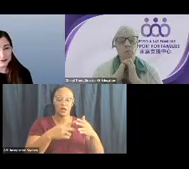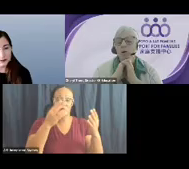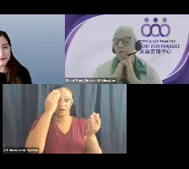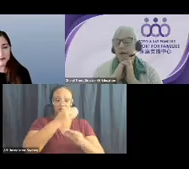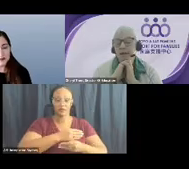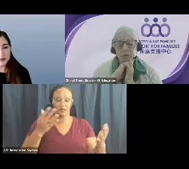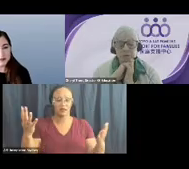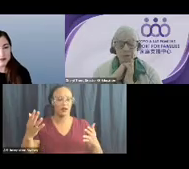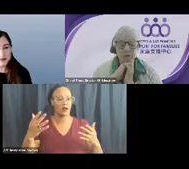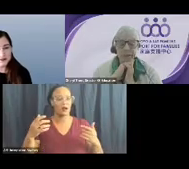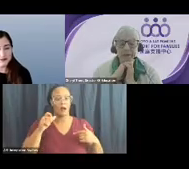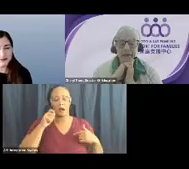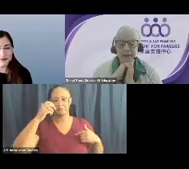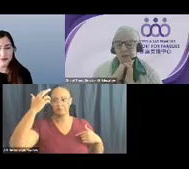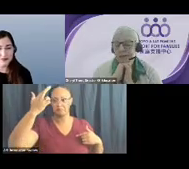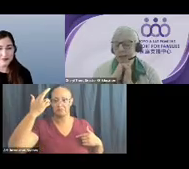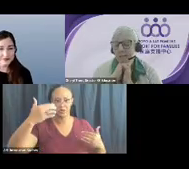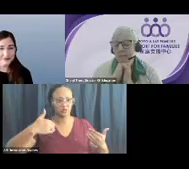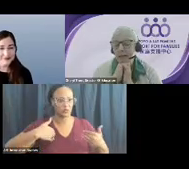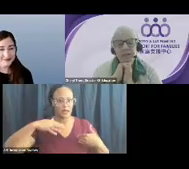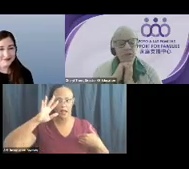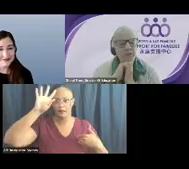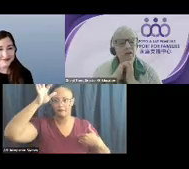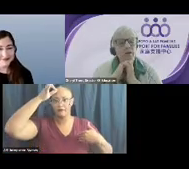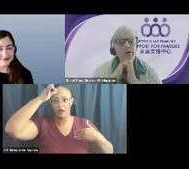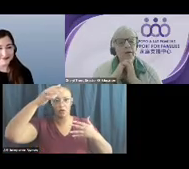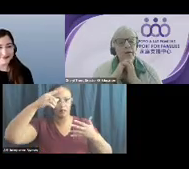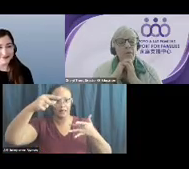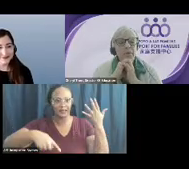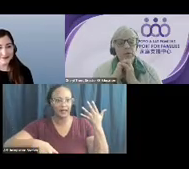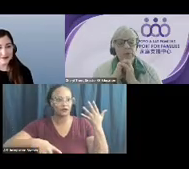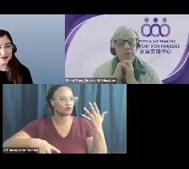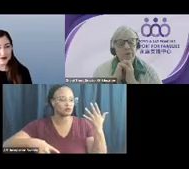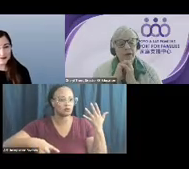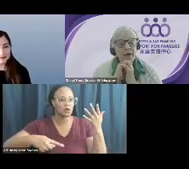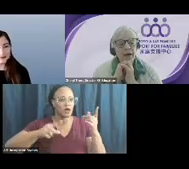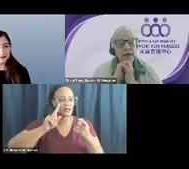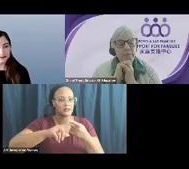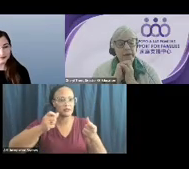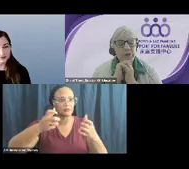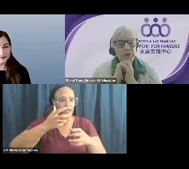there even were fed federal indicators um many years ago when I was trying to figure out how to